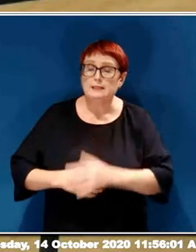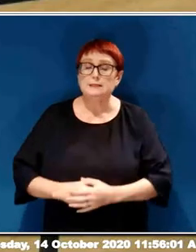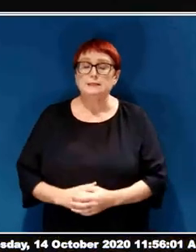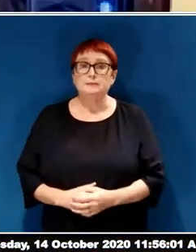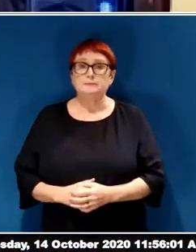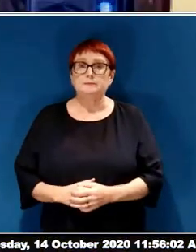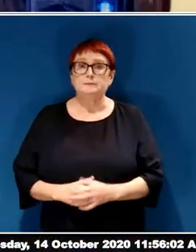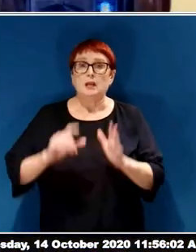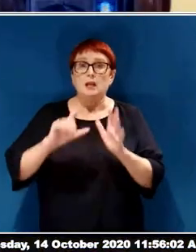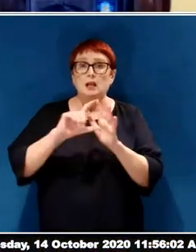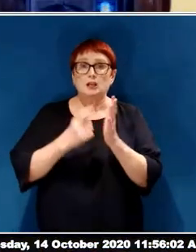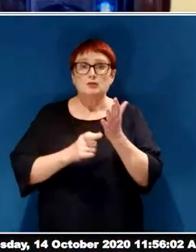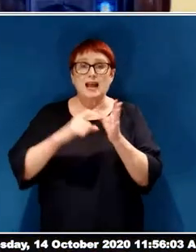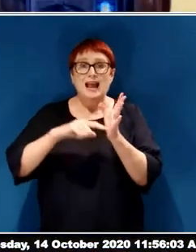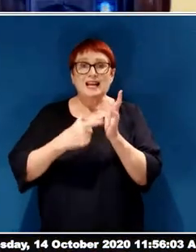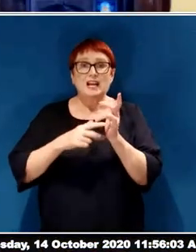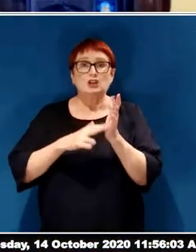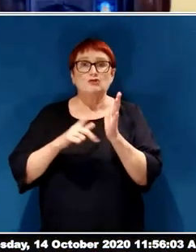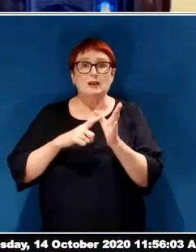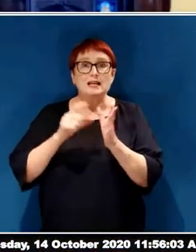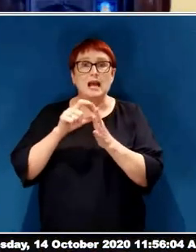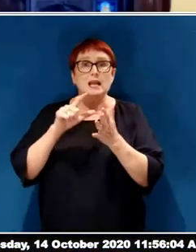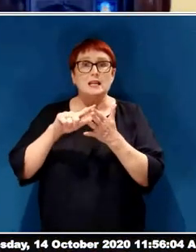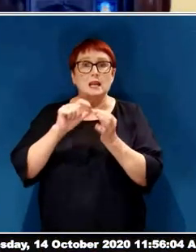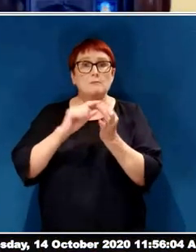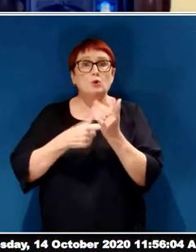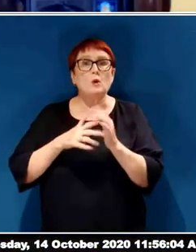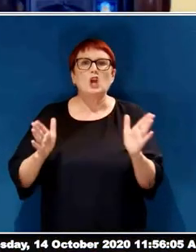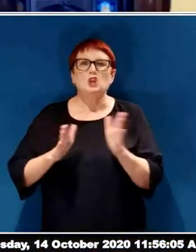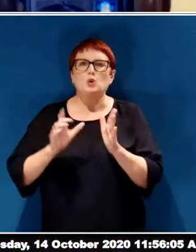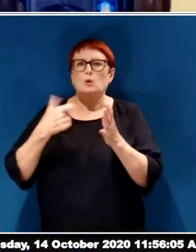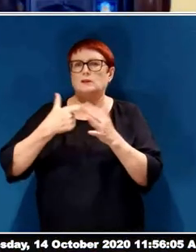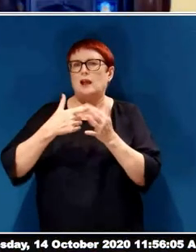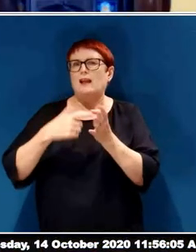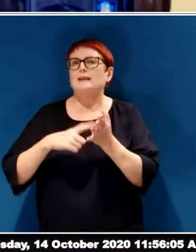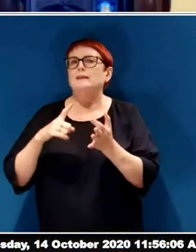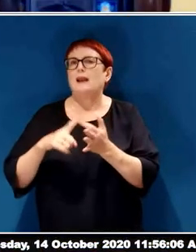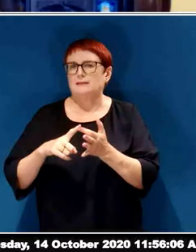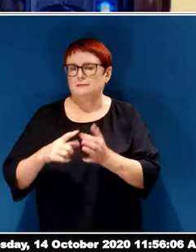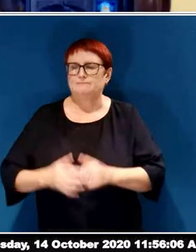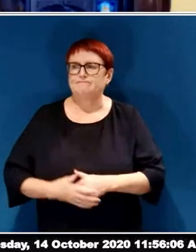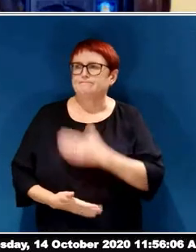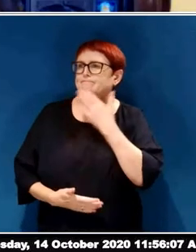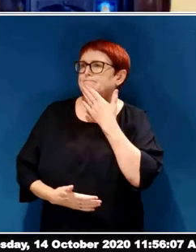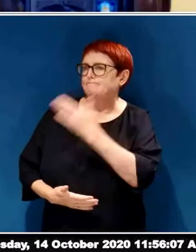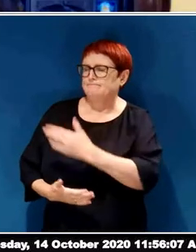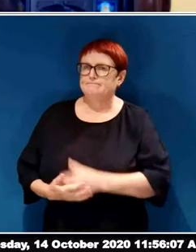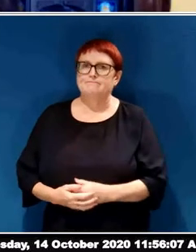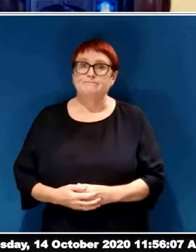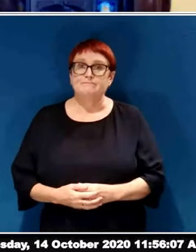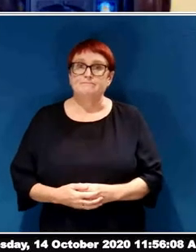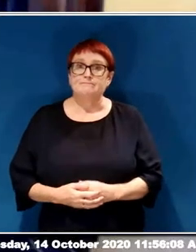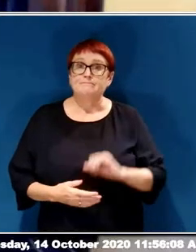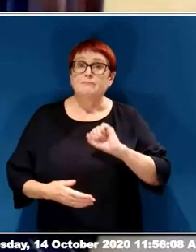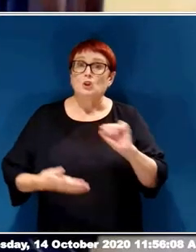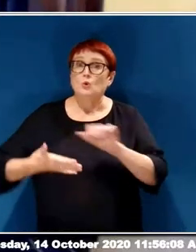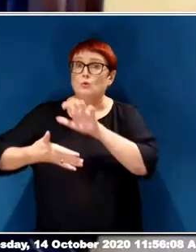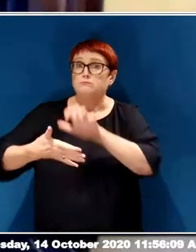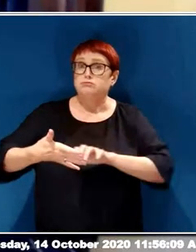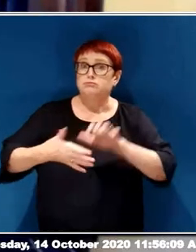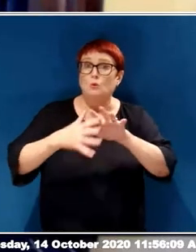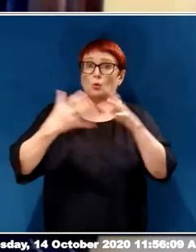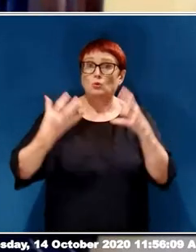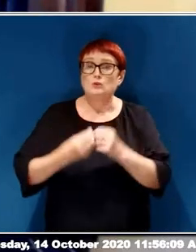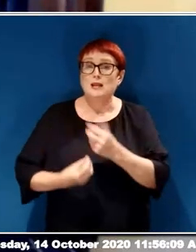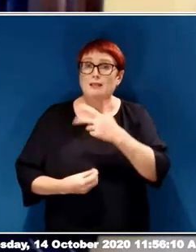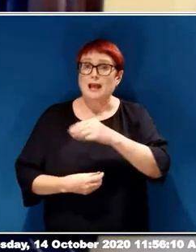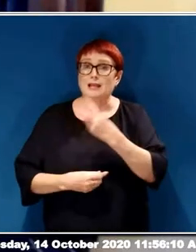You've made a 83-page statement dated 29 September 2020?